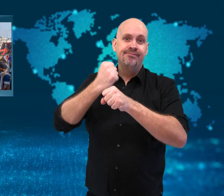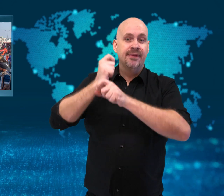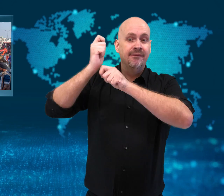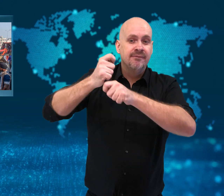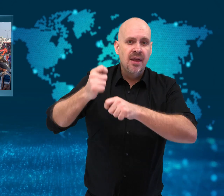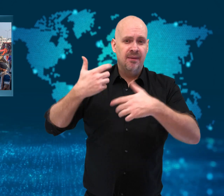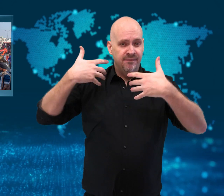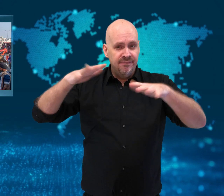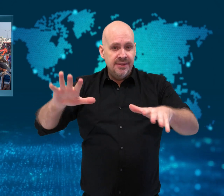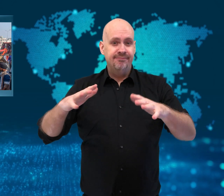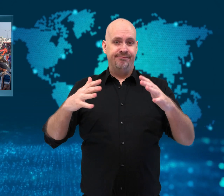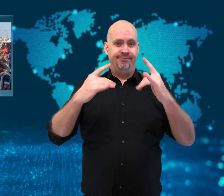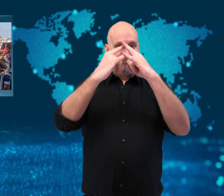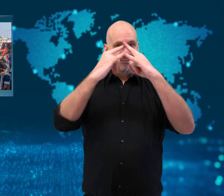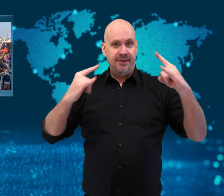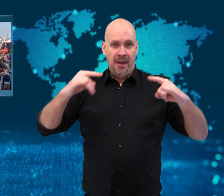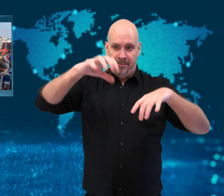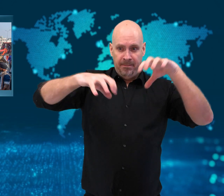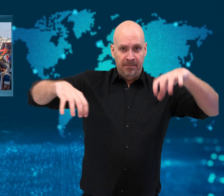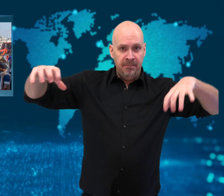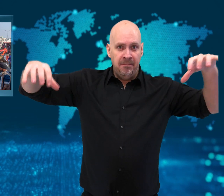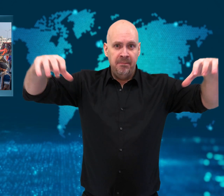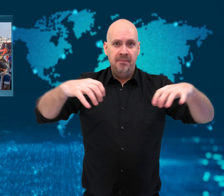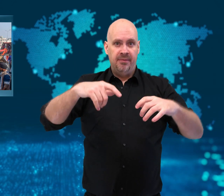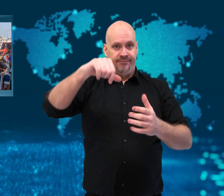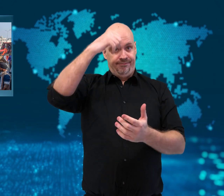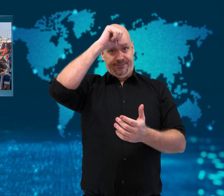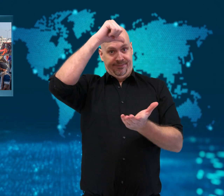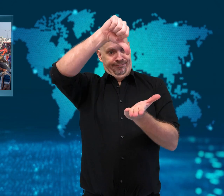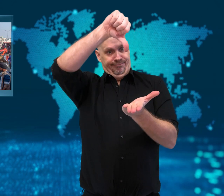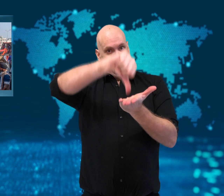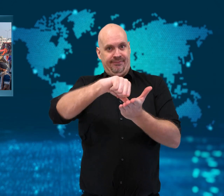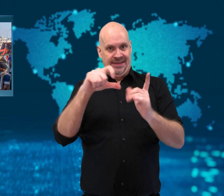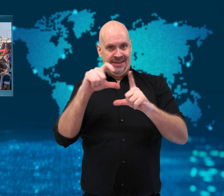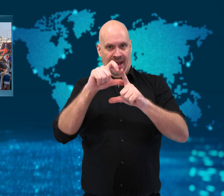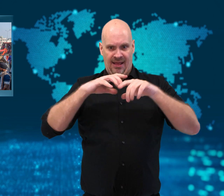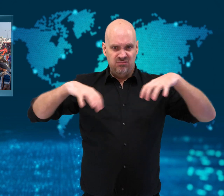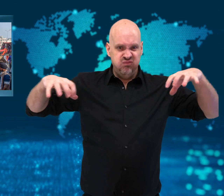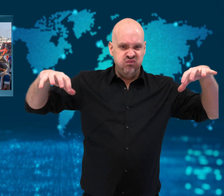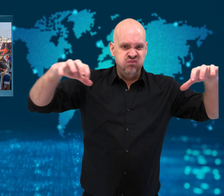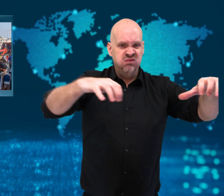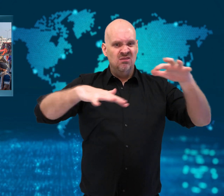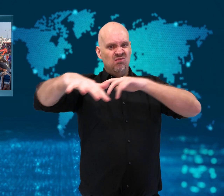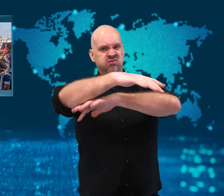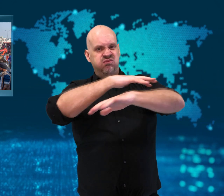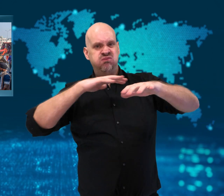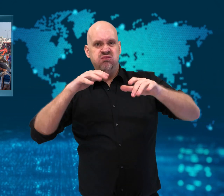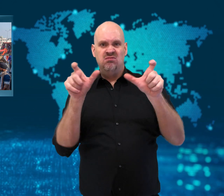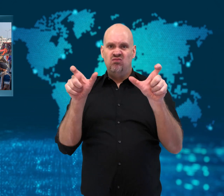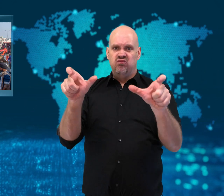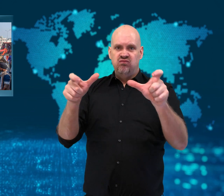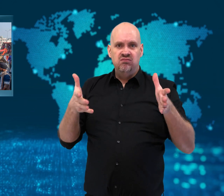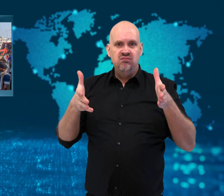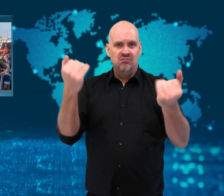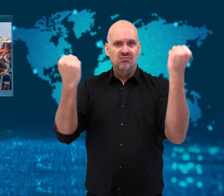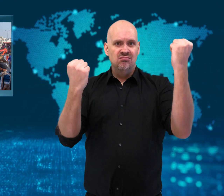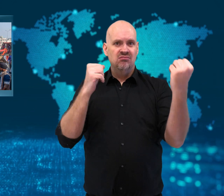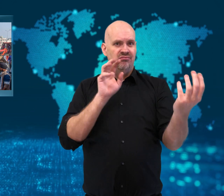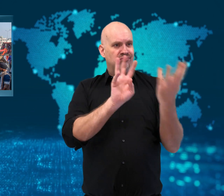but the farmers call them a “death warrant.” For almost two months,